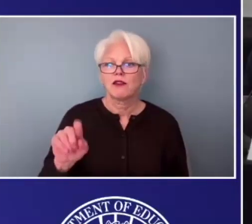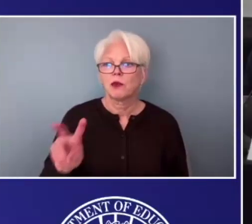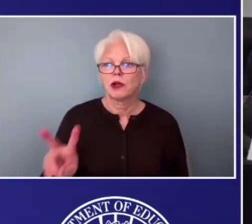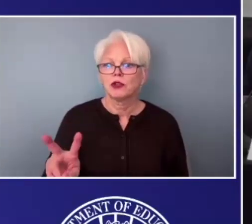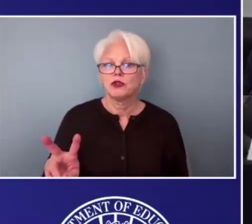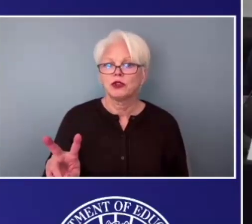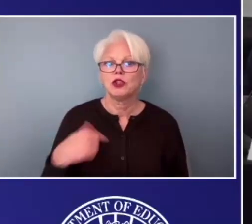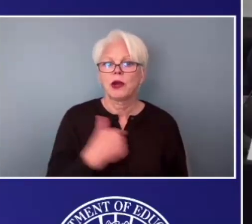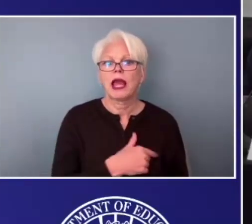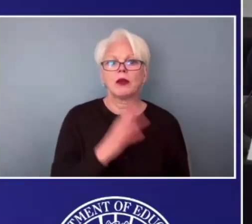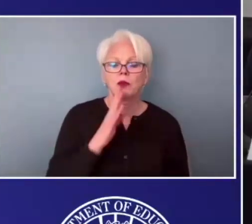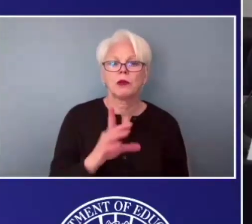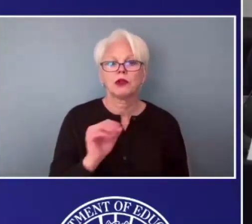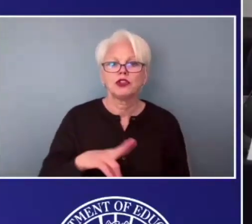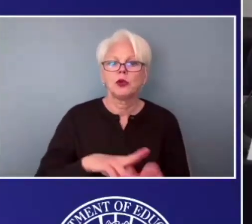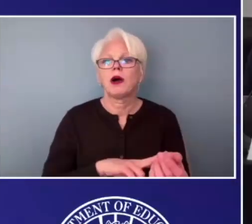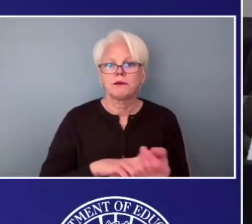and we will do a pulse check after lunch,